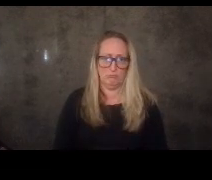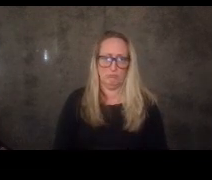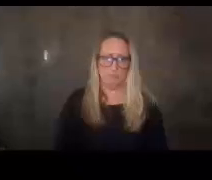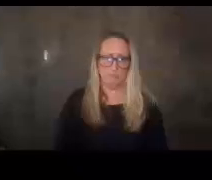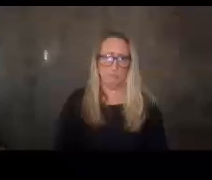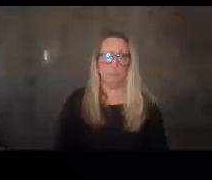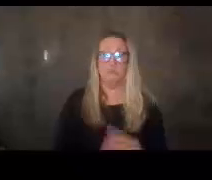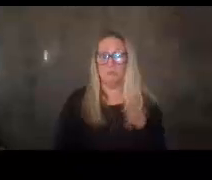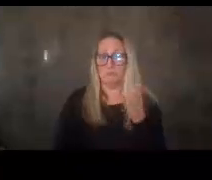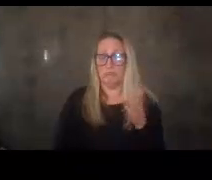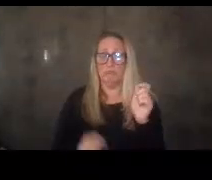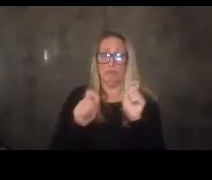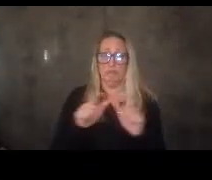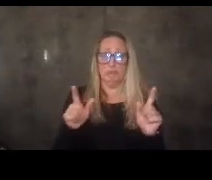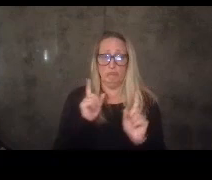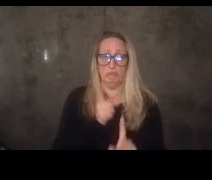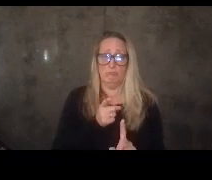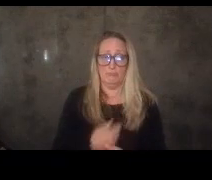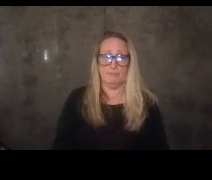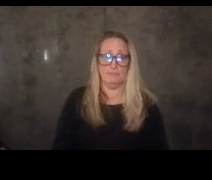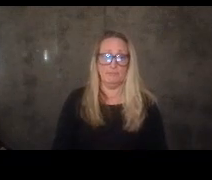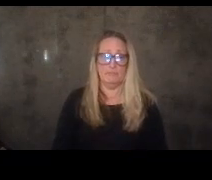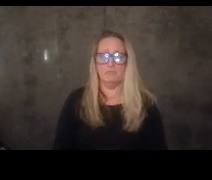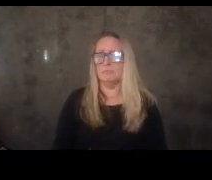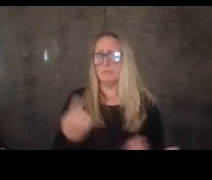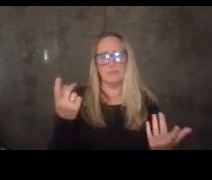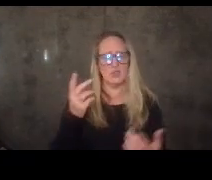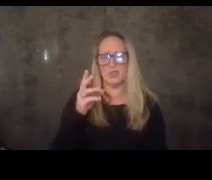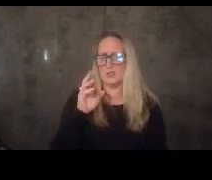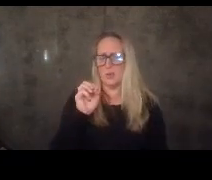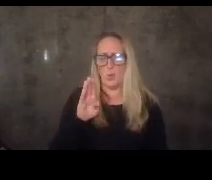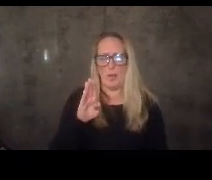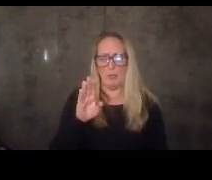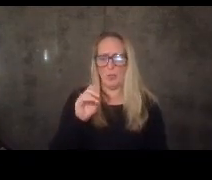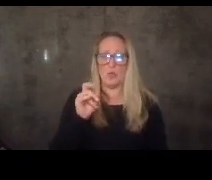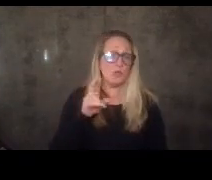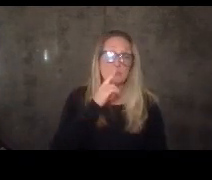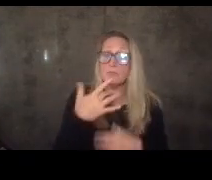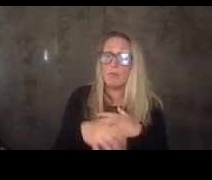So I'm pulling up here. This is just a web browser. Teams is available as a desktop